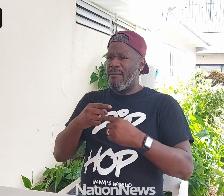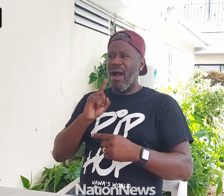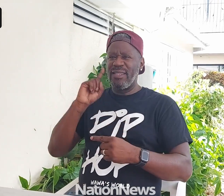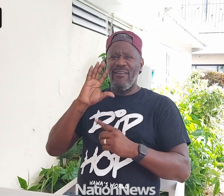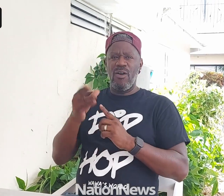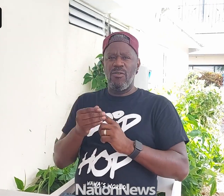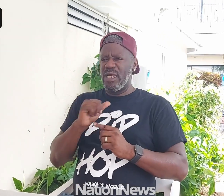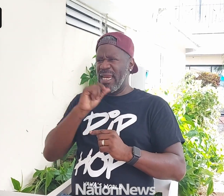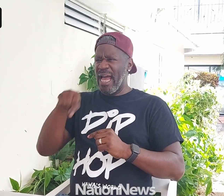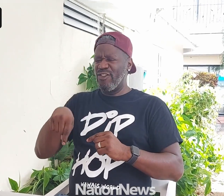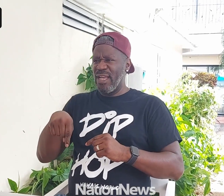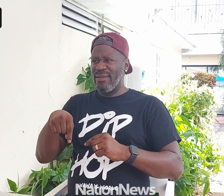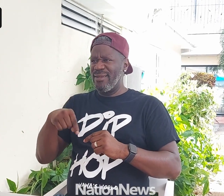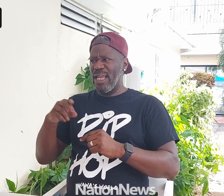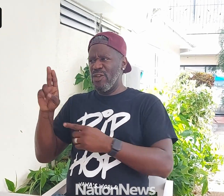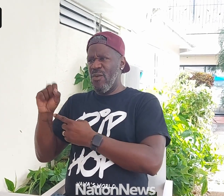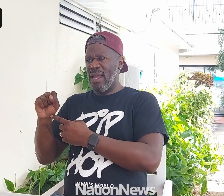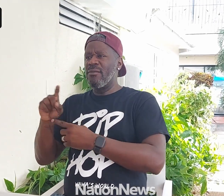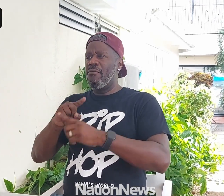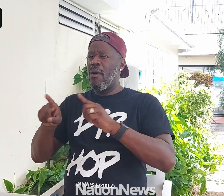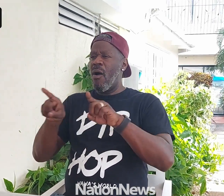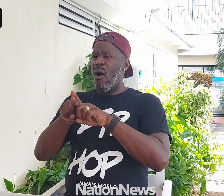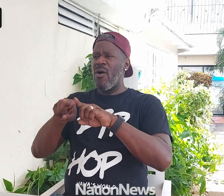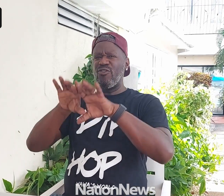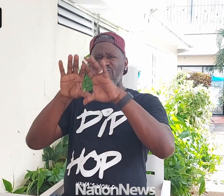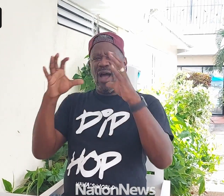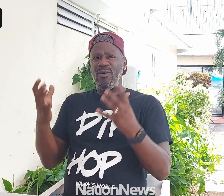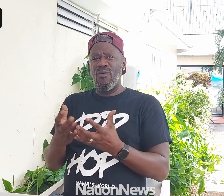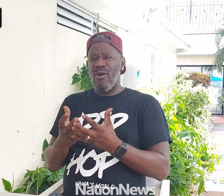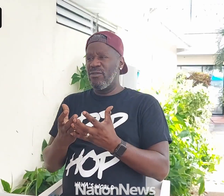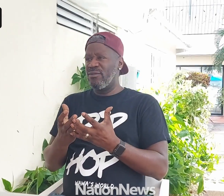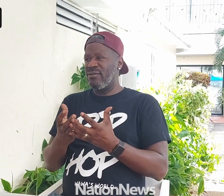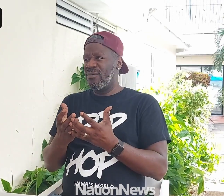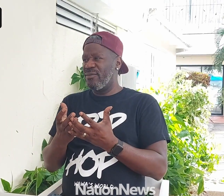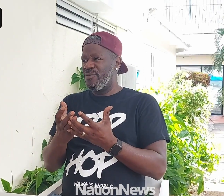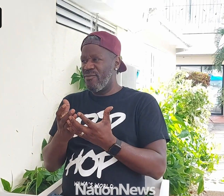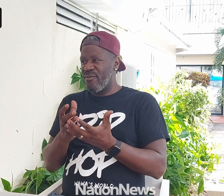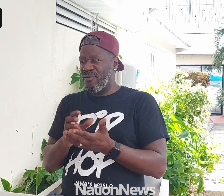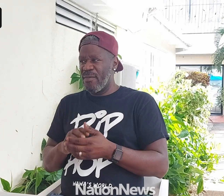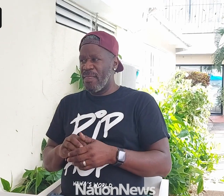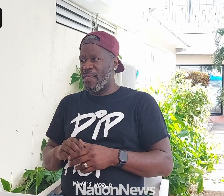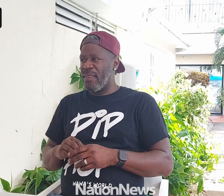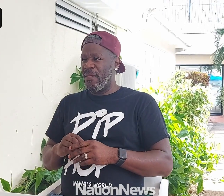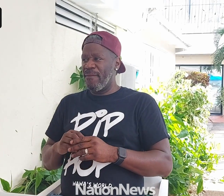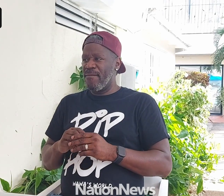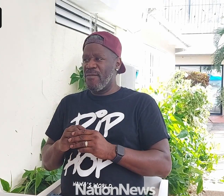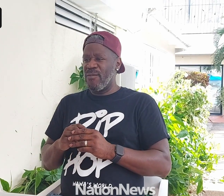it's about educating people about deaf culture but you know it's a it's not just a deaf thing